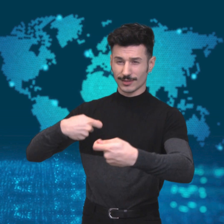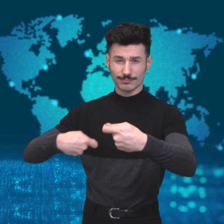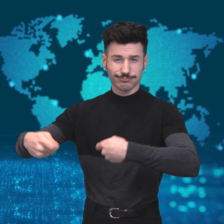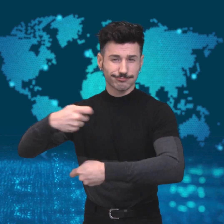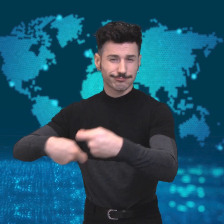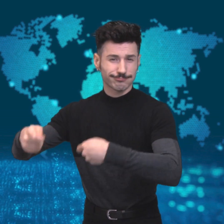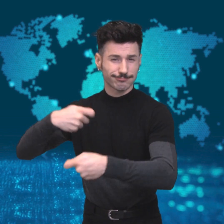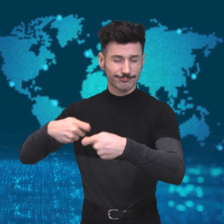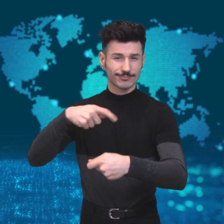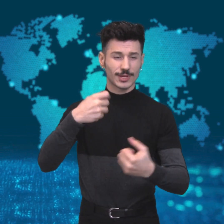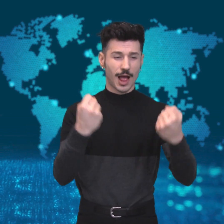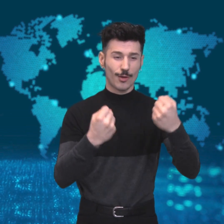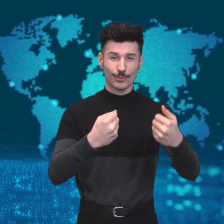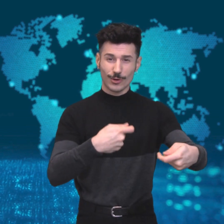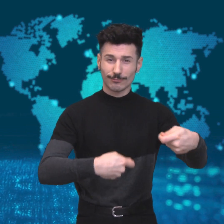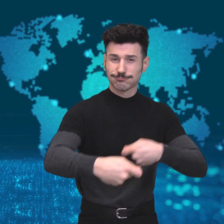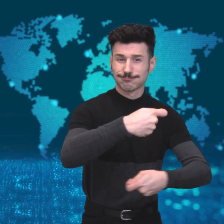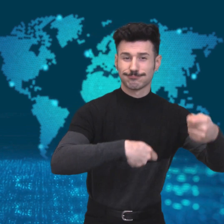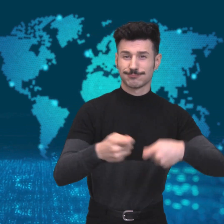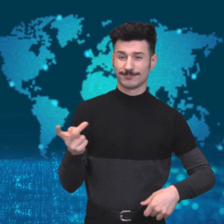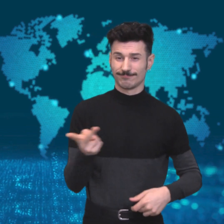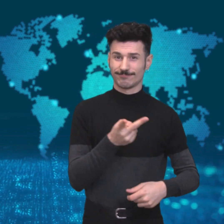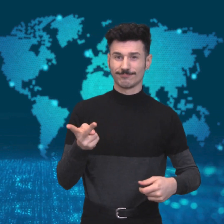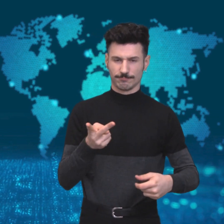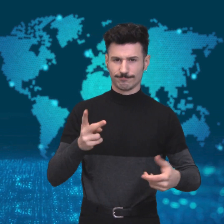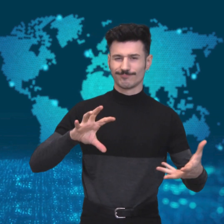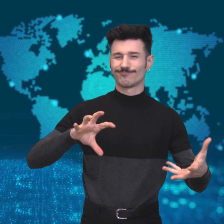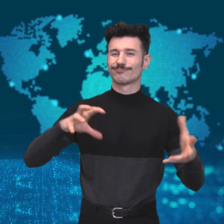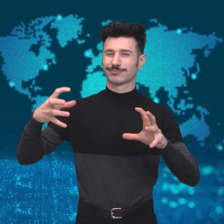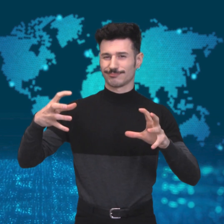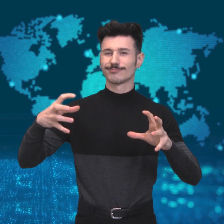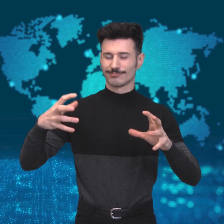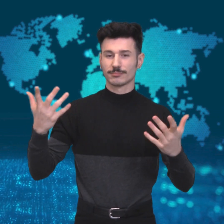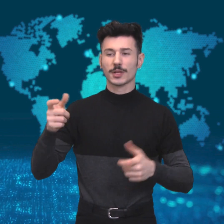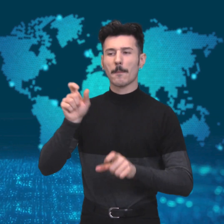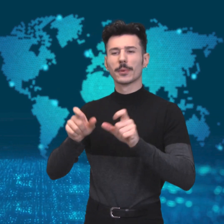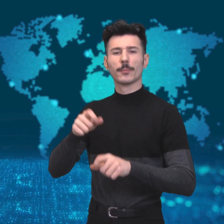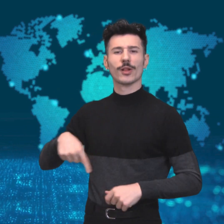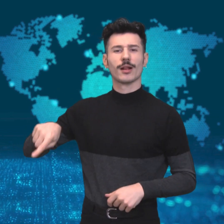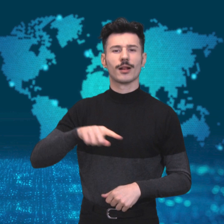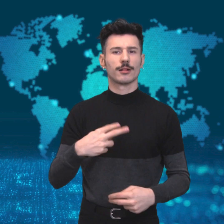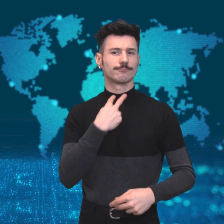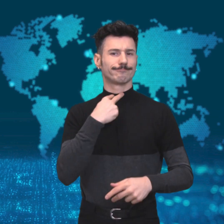impact on oil production and auto industry, and it